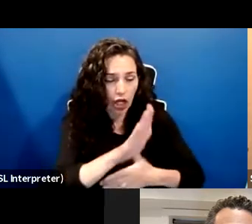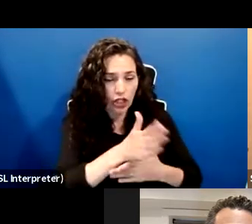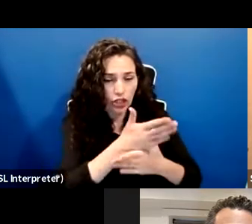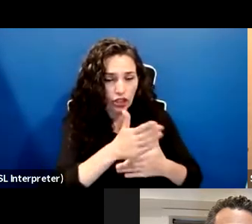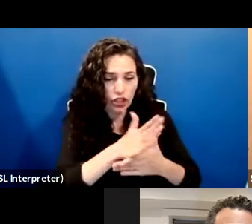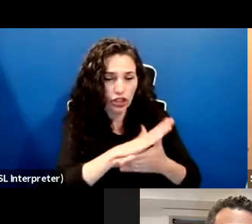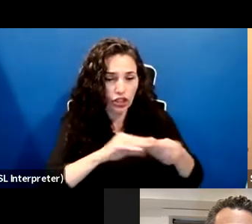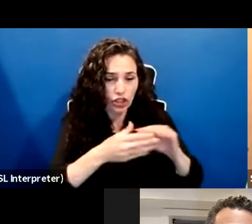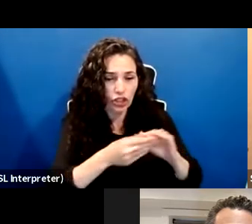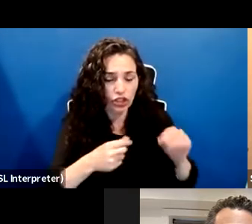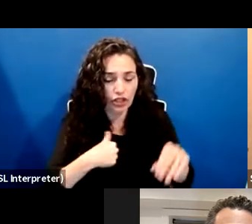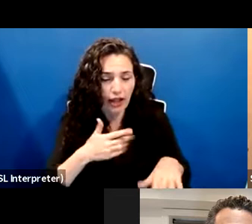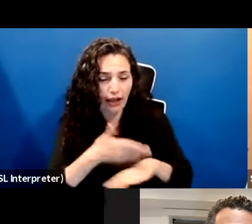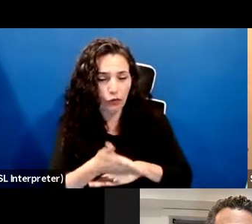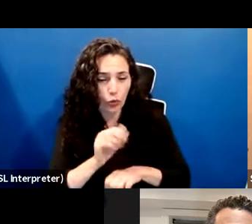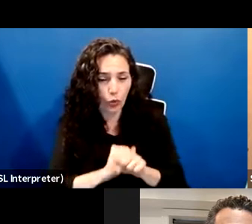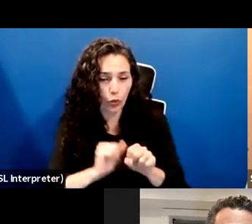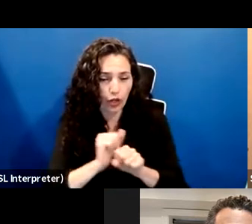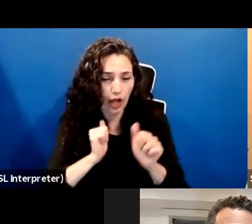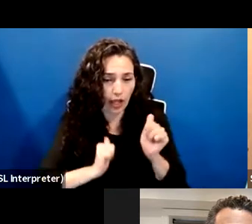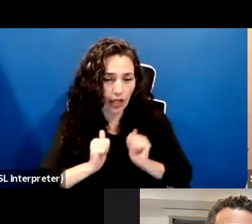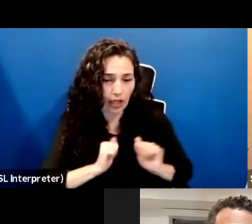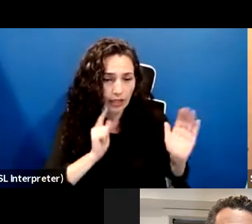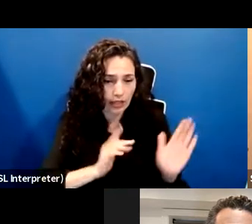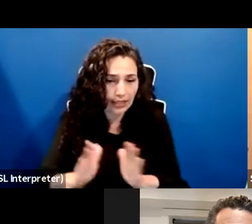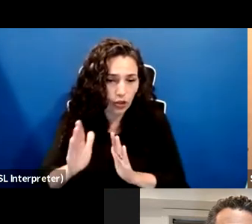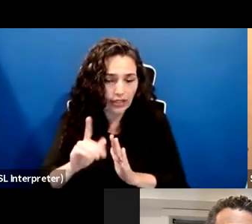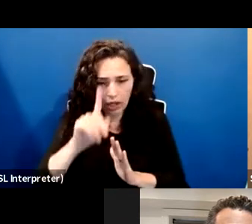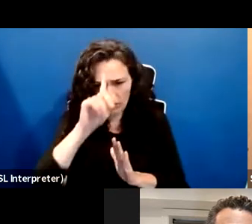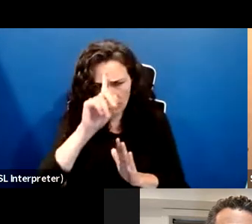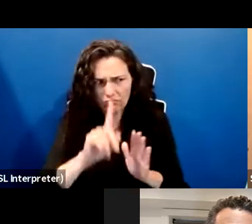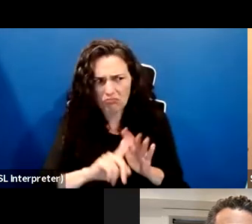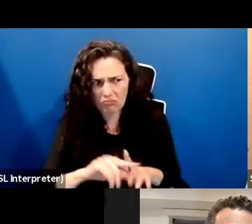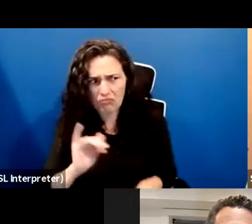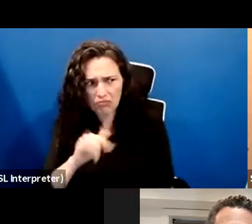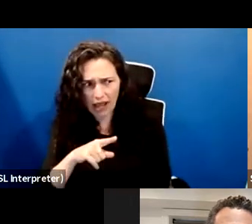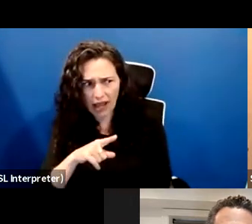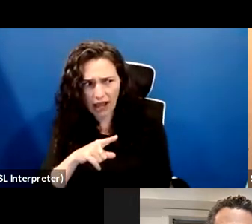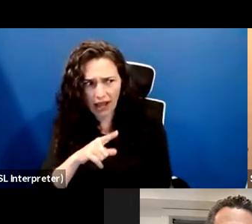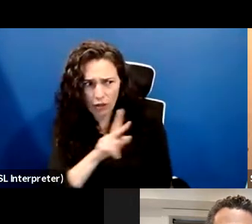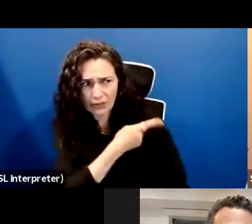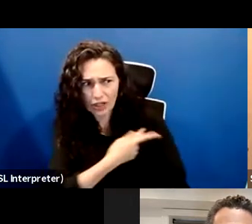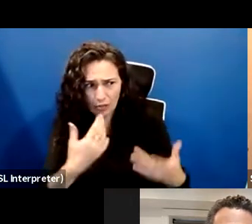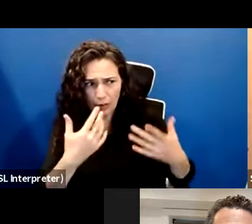you know, patients, it was pretty amazing, their bravery of wanting to tell their story on camera like that. Yeah.